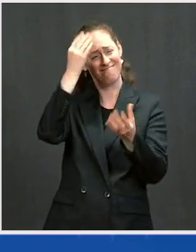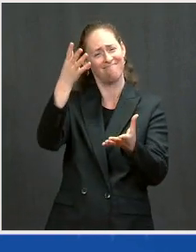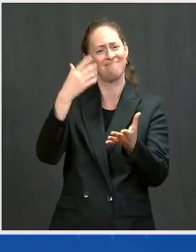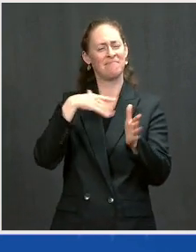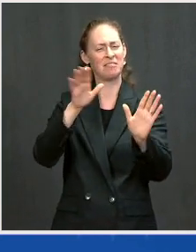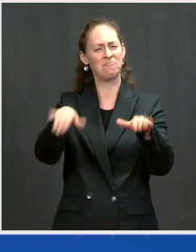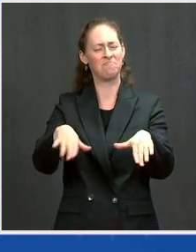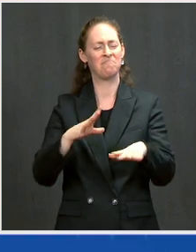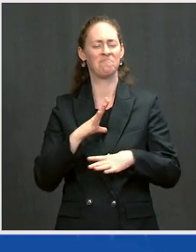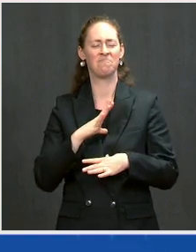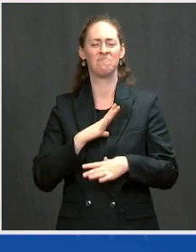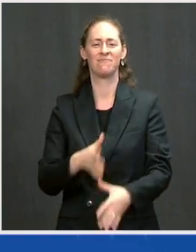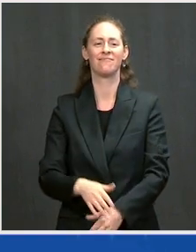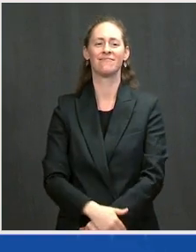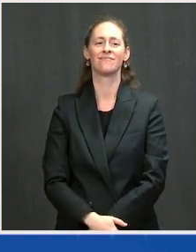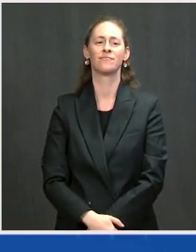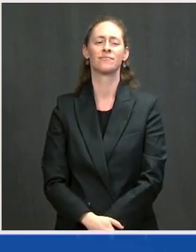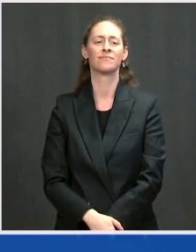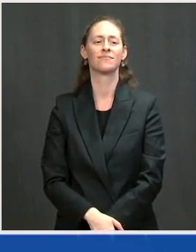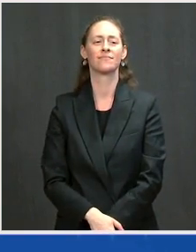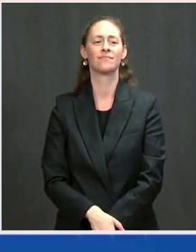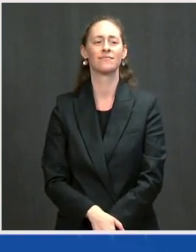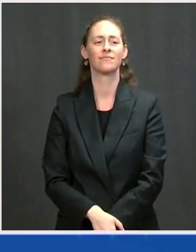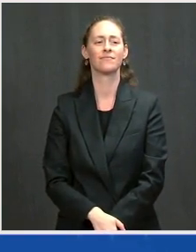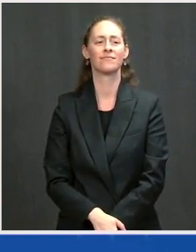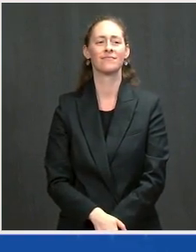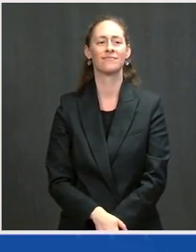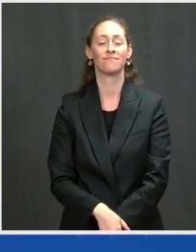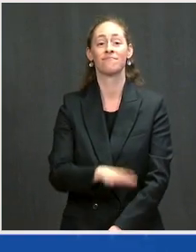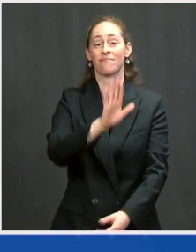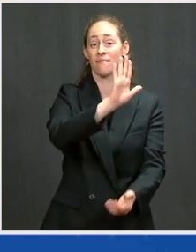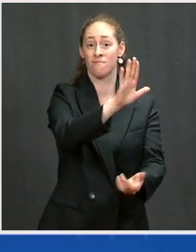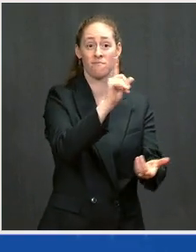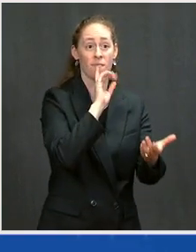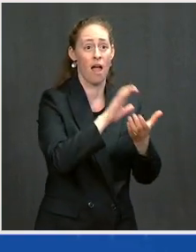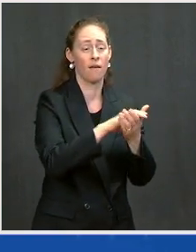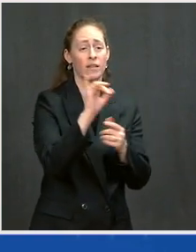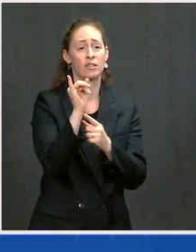Jeanie, it’s wonderful to welcome you. I mean that from the bottom of my heart.